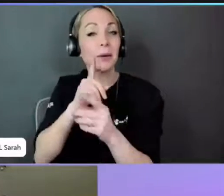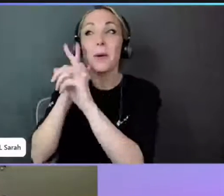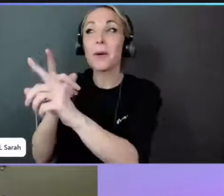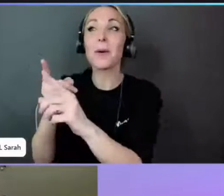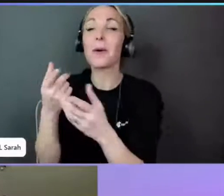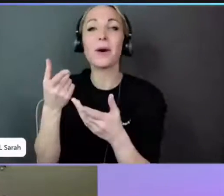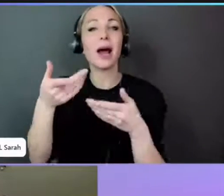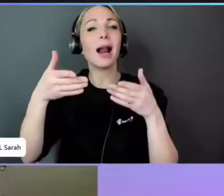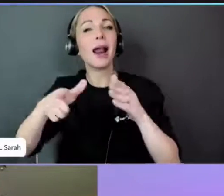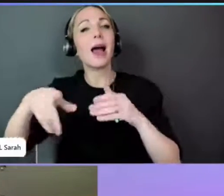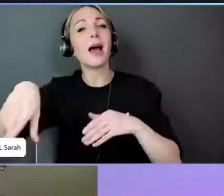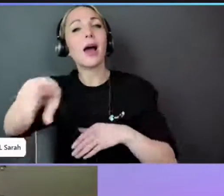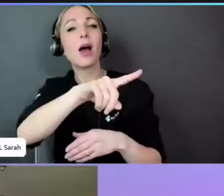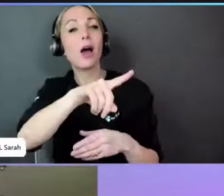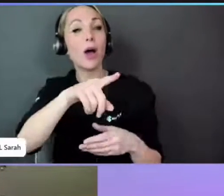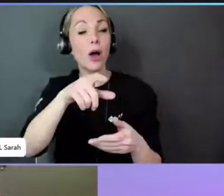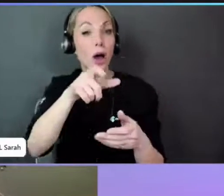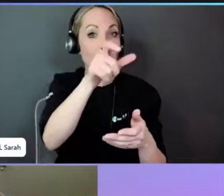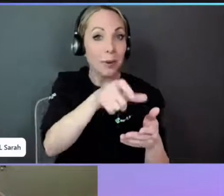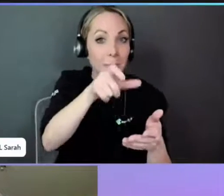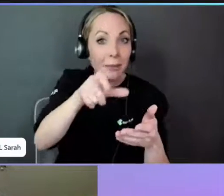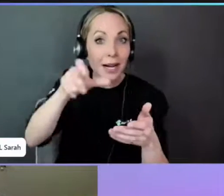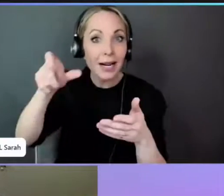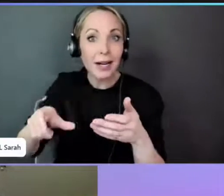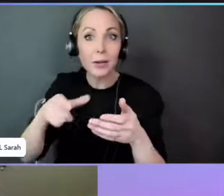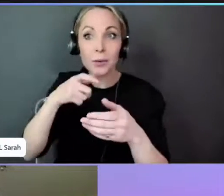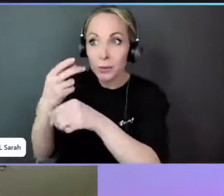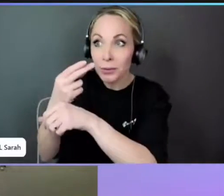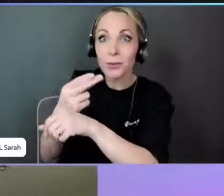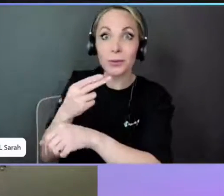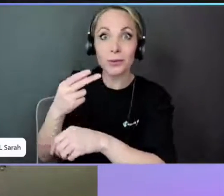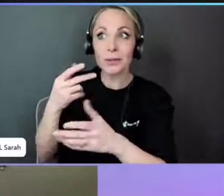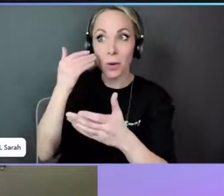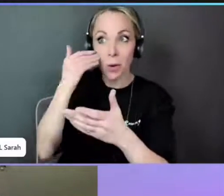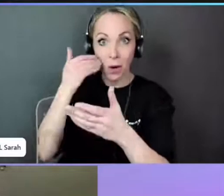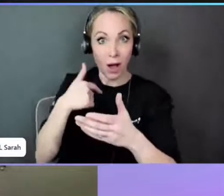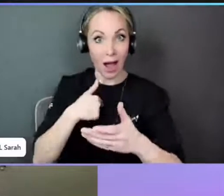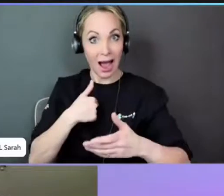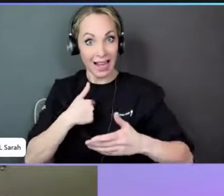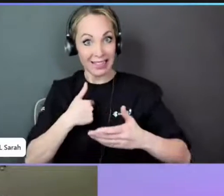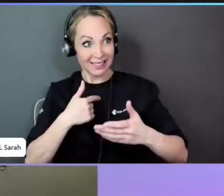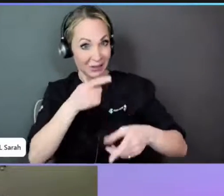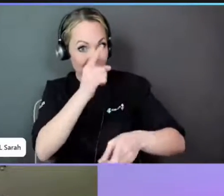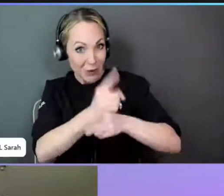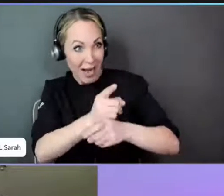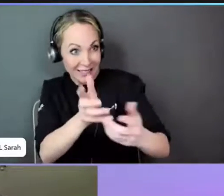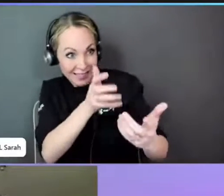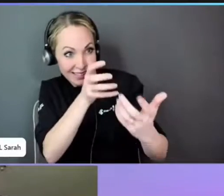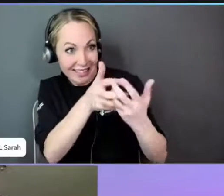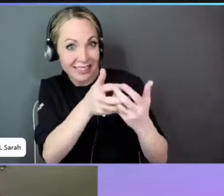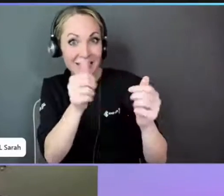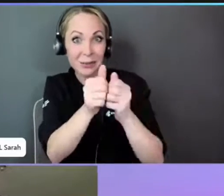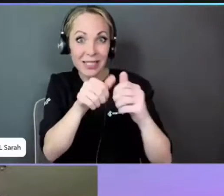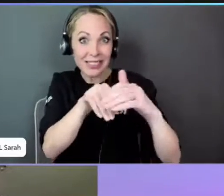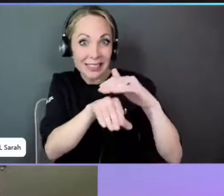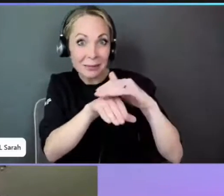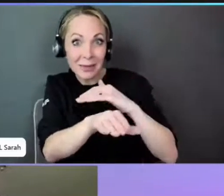if they're meeting digital accessibility guidelines. So if you're not aware, for those that aren't aware,